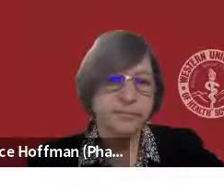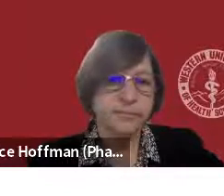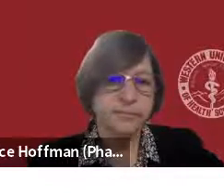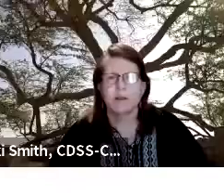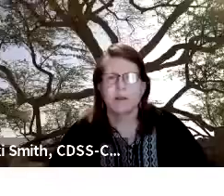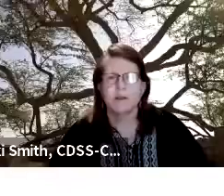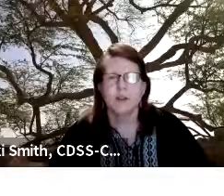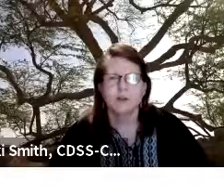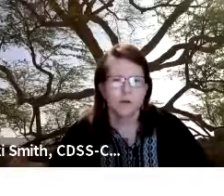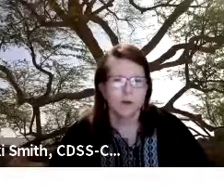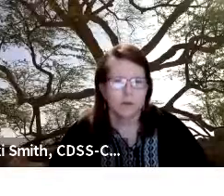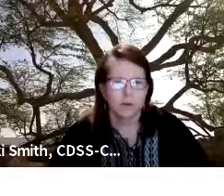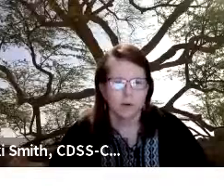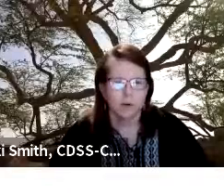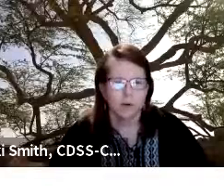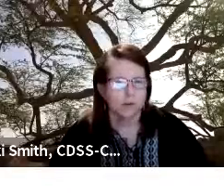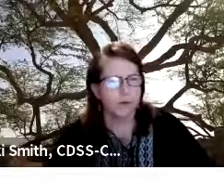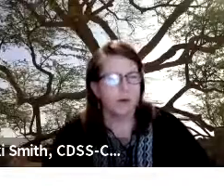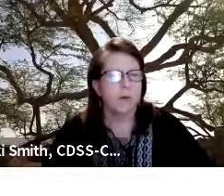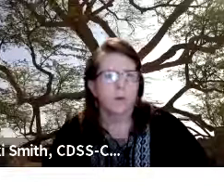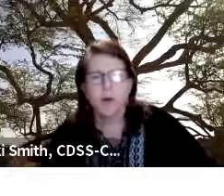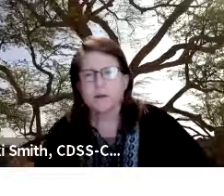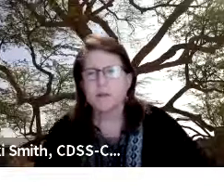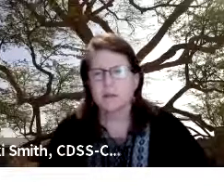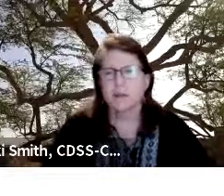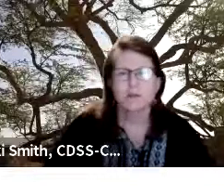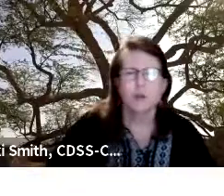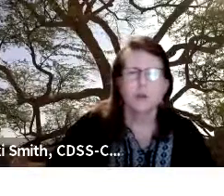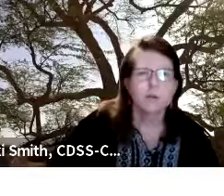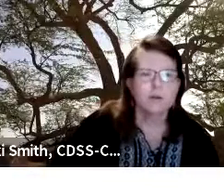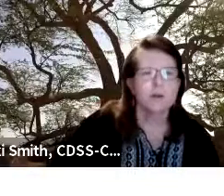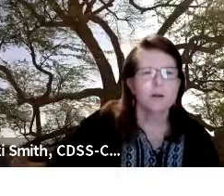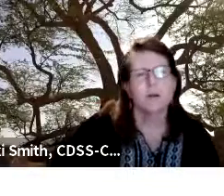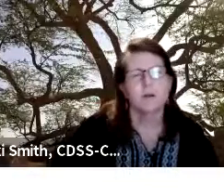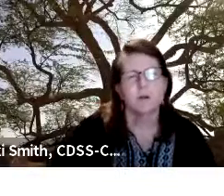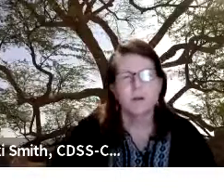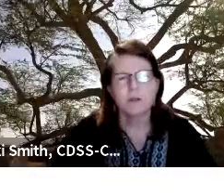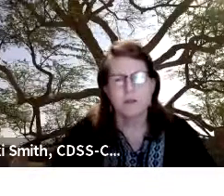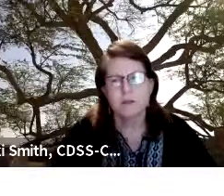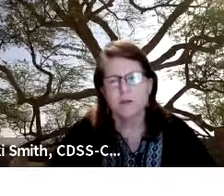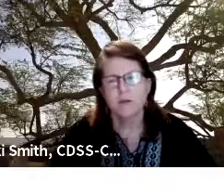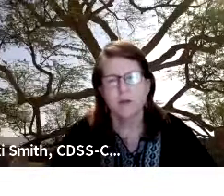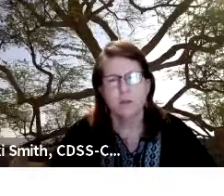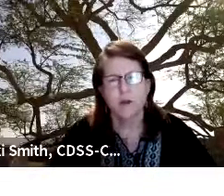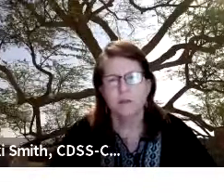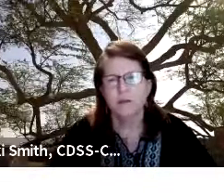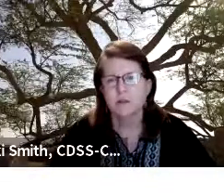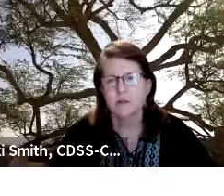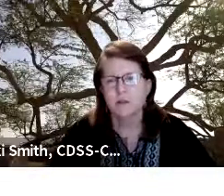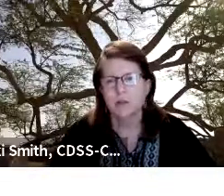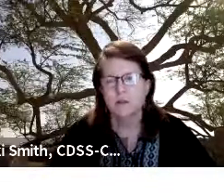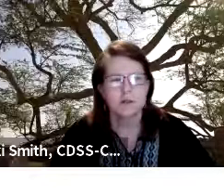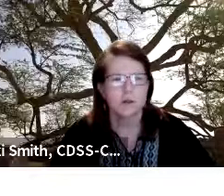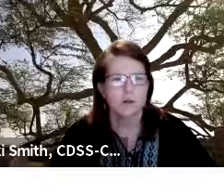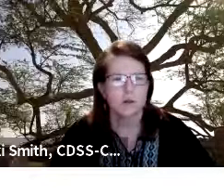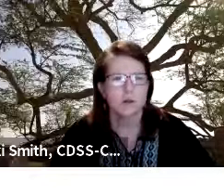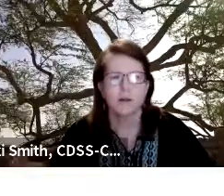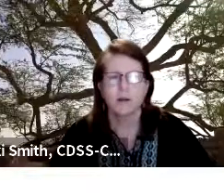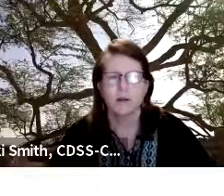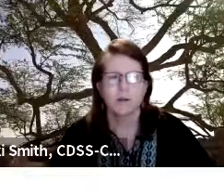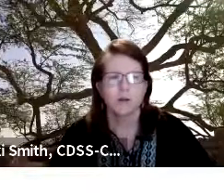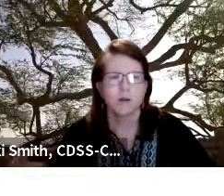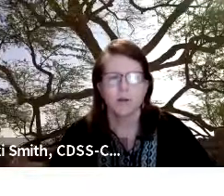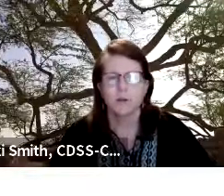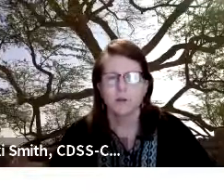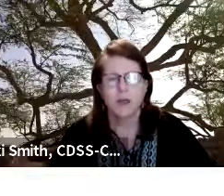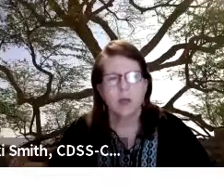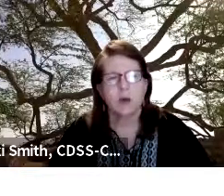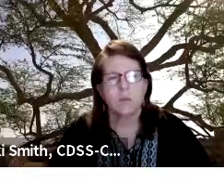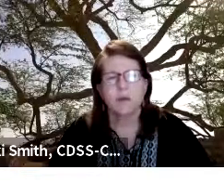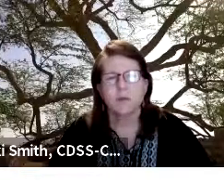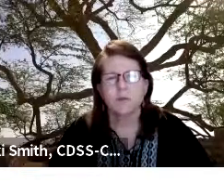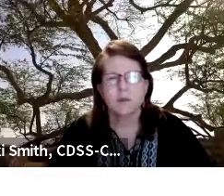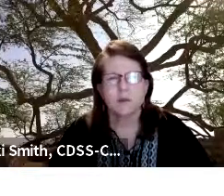Vicki Smith, CDSS-CCLD: Great thanks janice what a great overview wanted to just share with folks some resources that we've kind of referenced but also resources that you can take a look at on your own well this first.